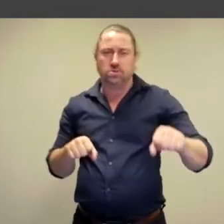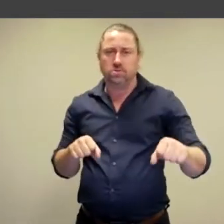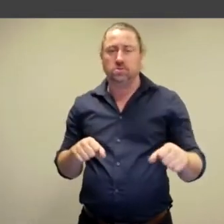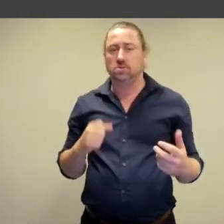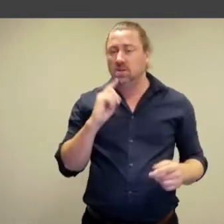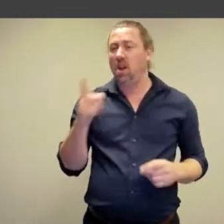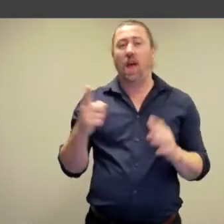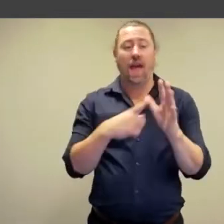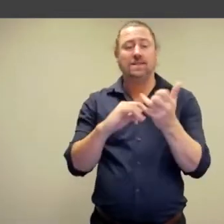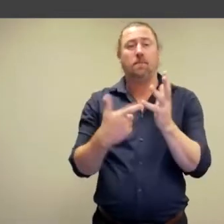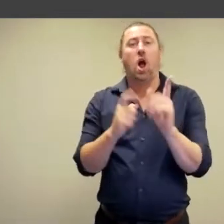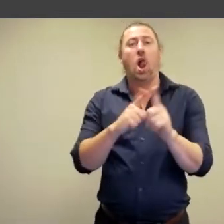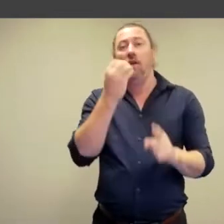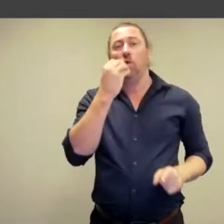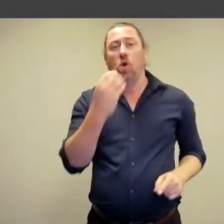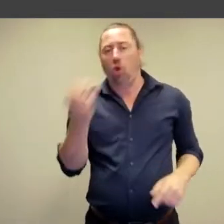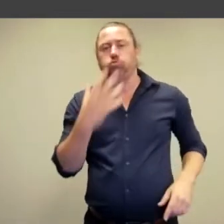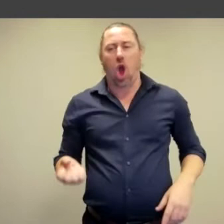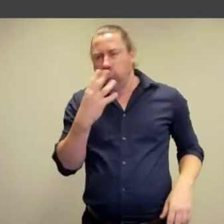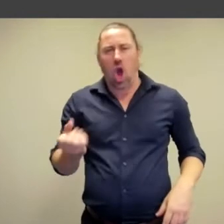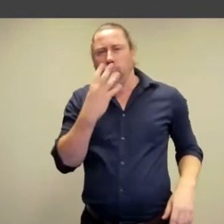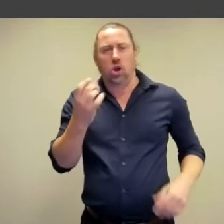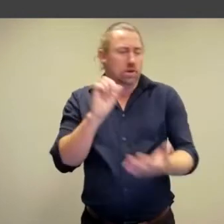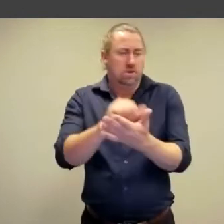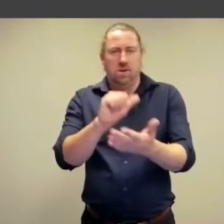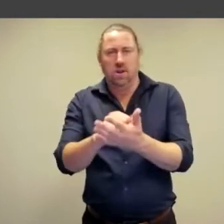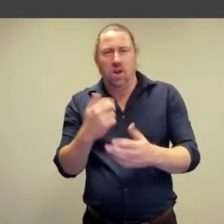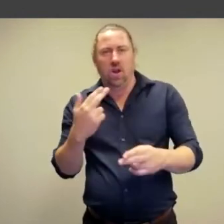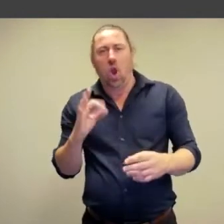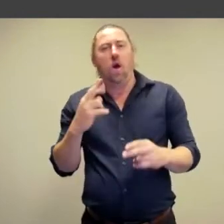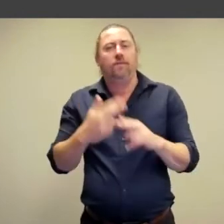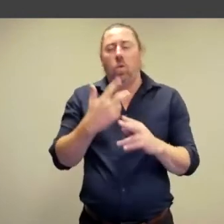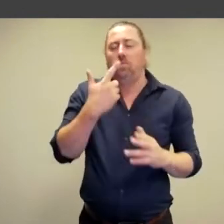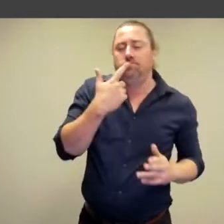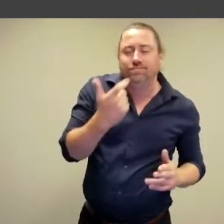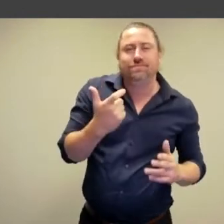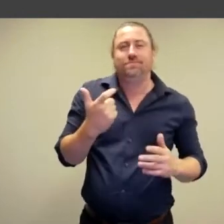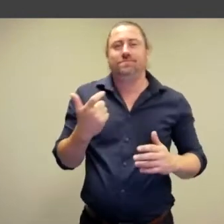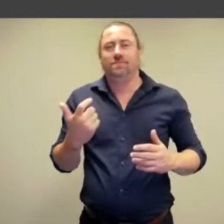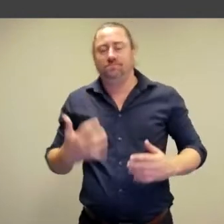at speed, not for sustenance